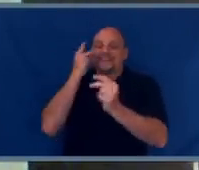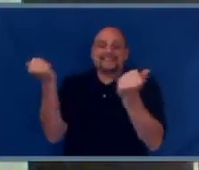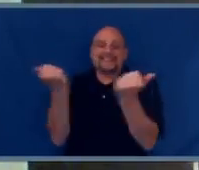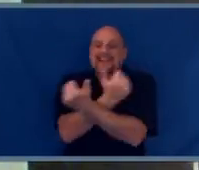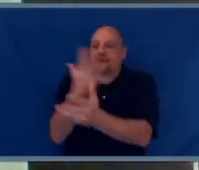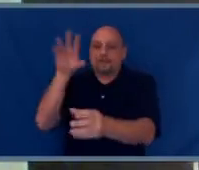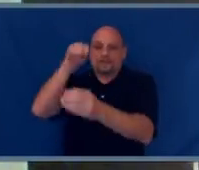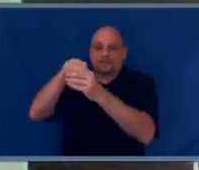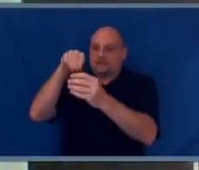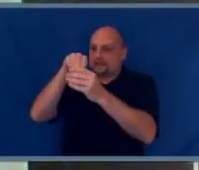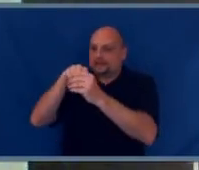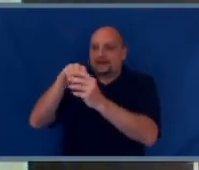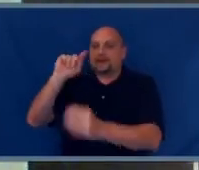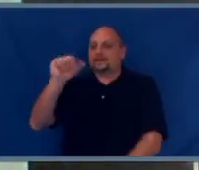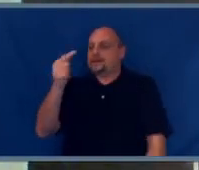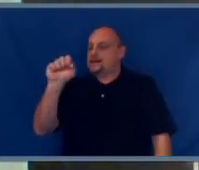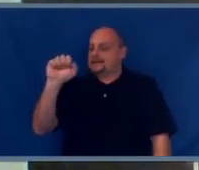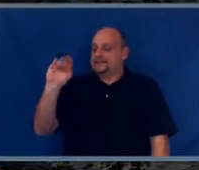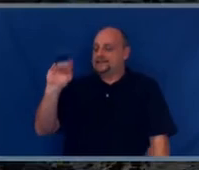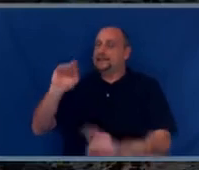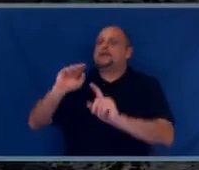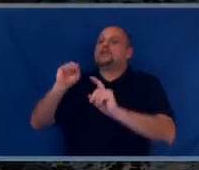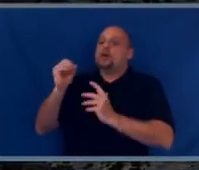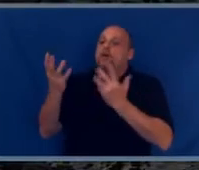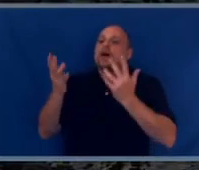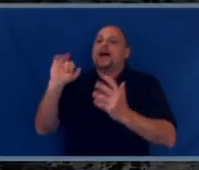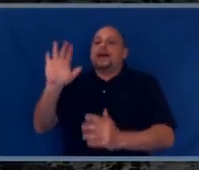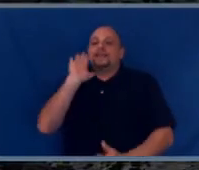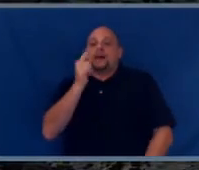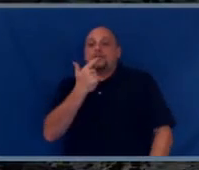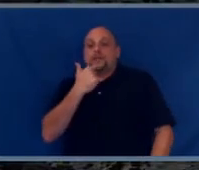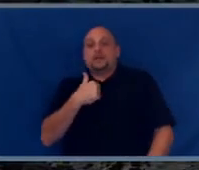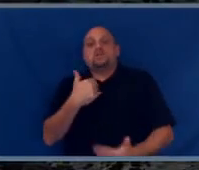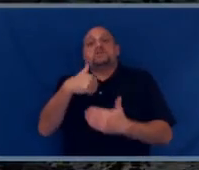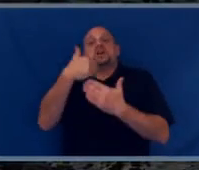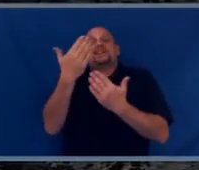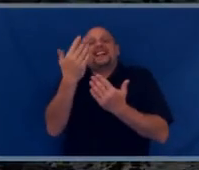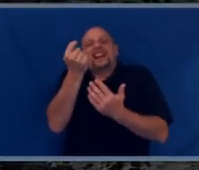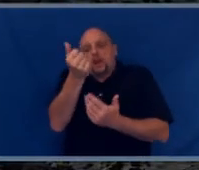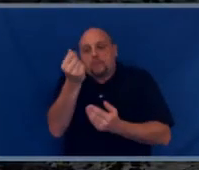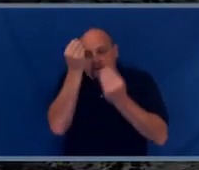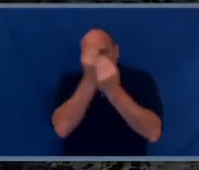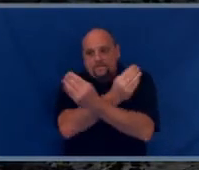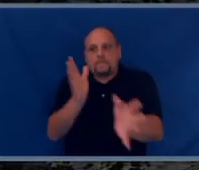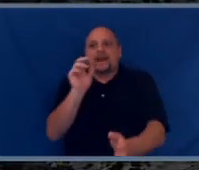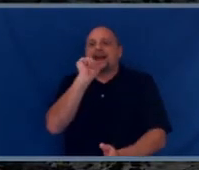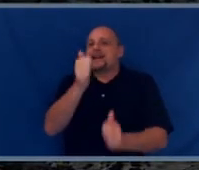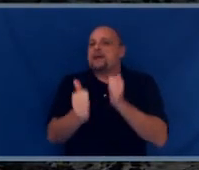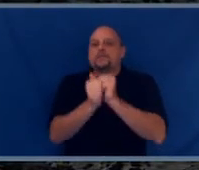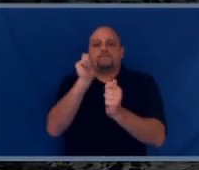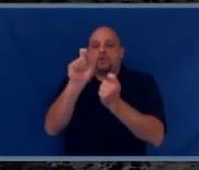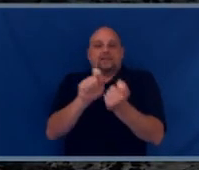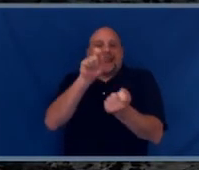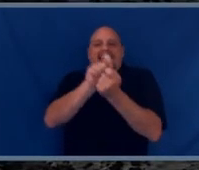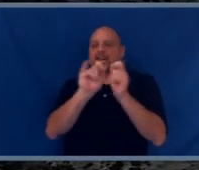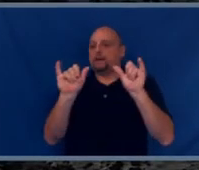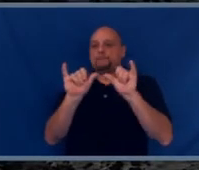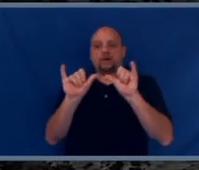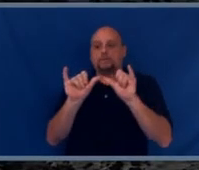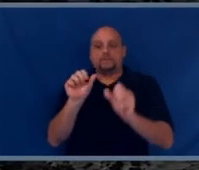THAT WILL GIVE US SOME INFORMATION. IT'S NOT THE MOST ACCURATE